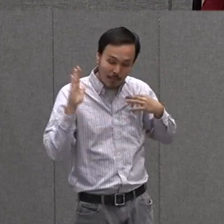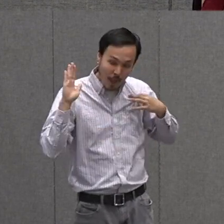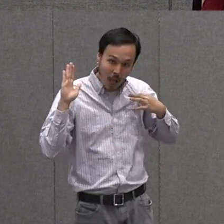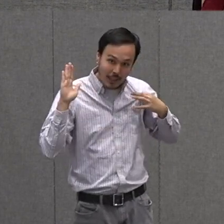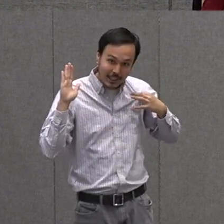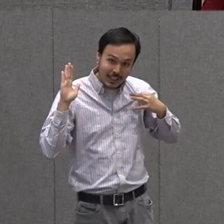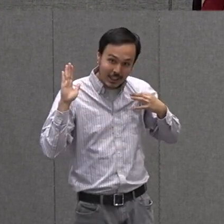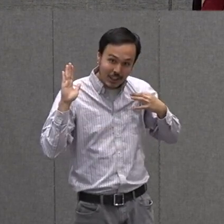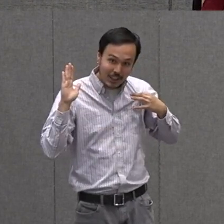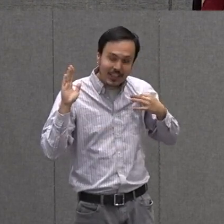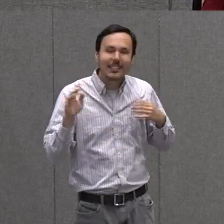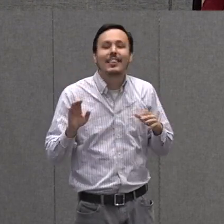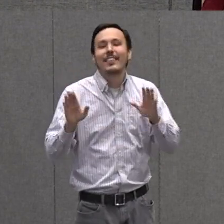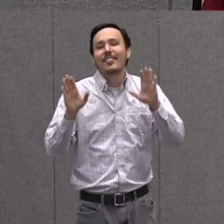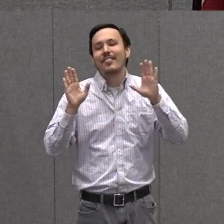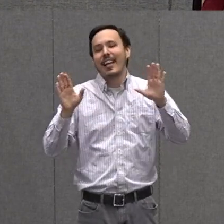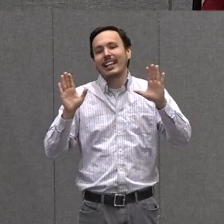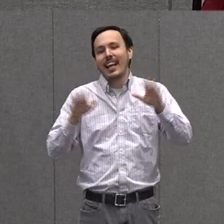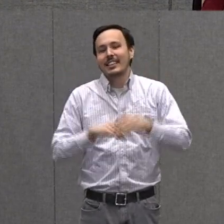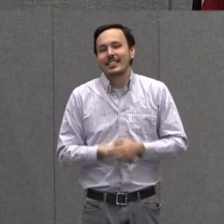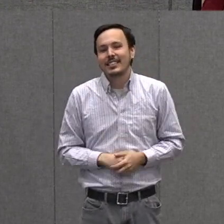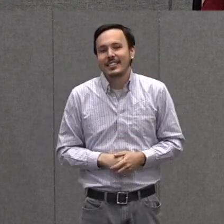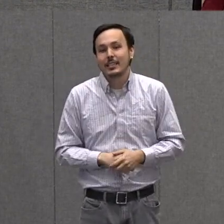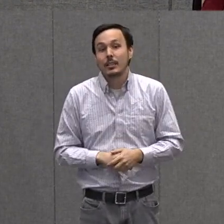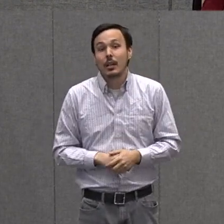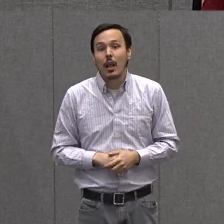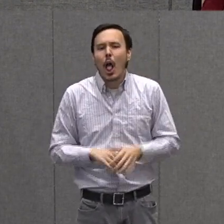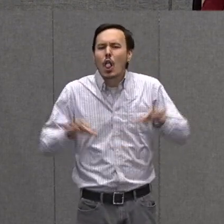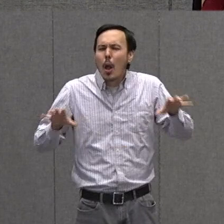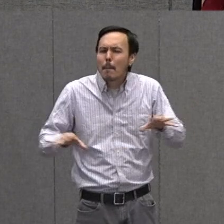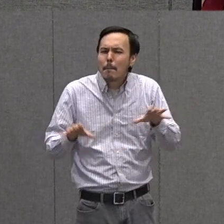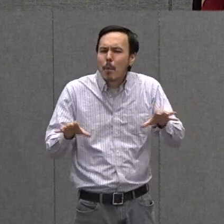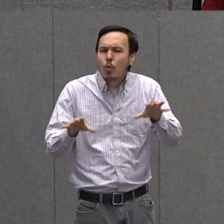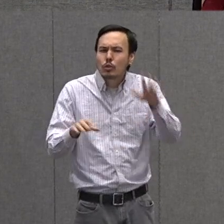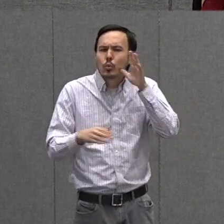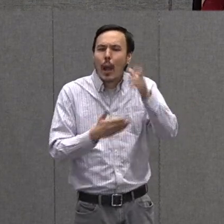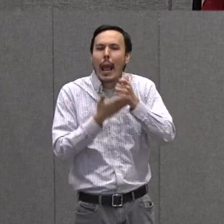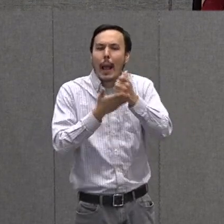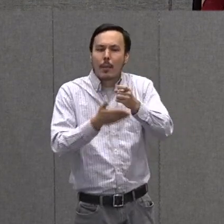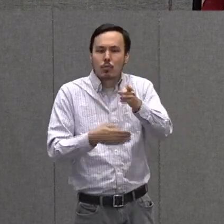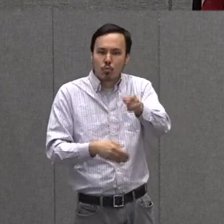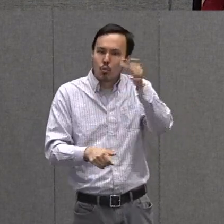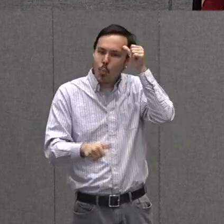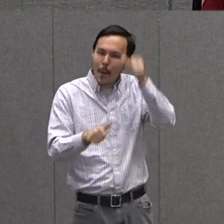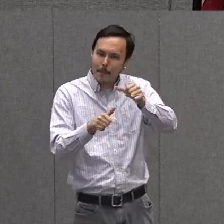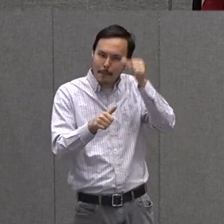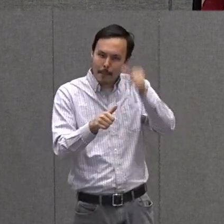Fantastic. Here's a motion that's going to help us with our word, volunteer.